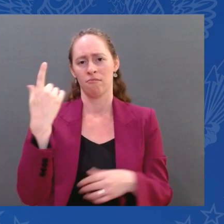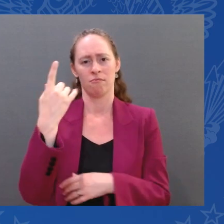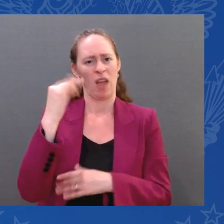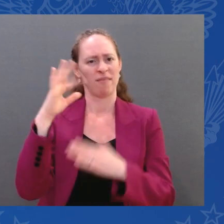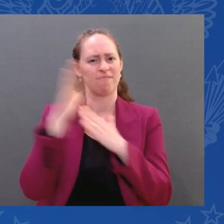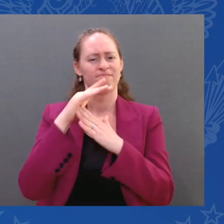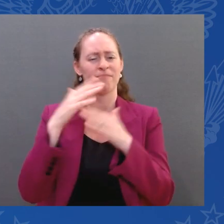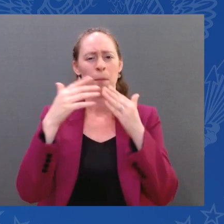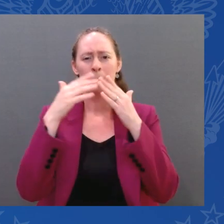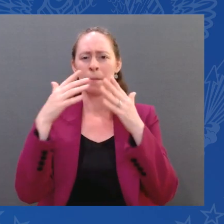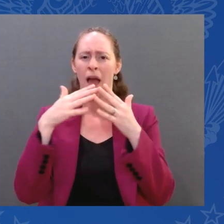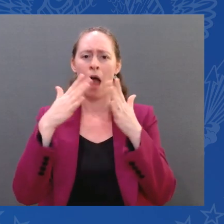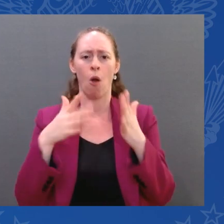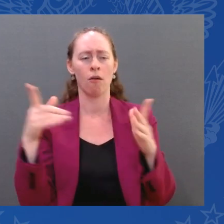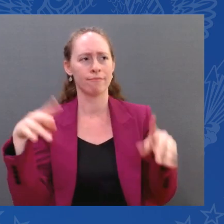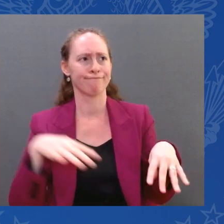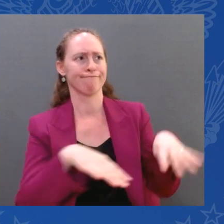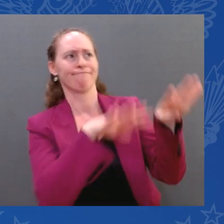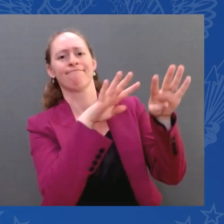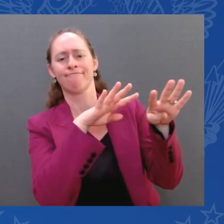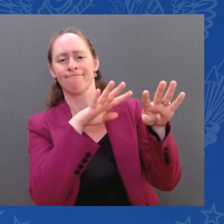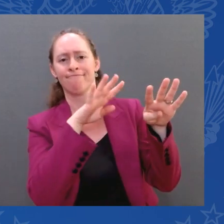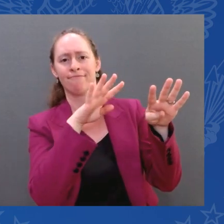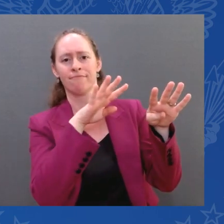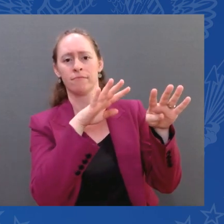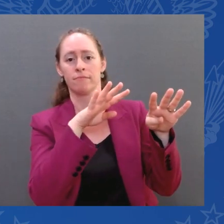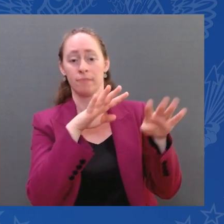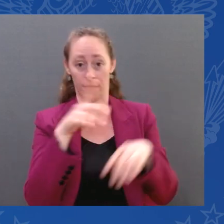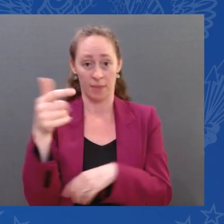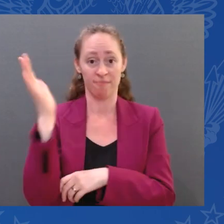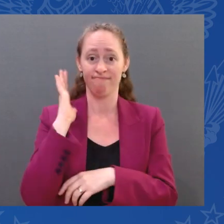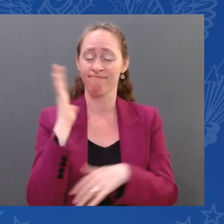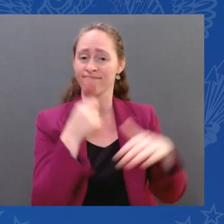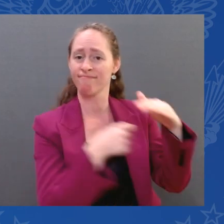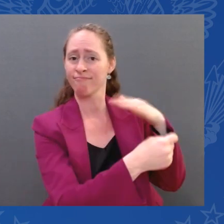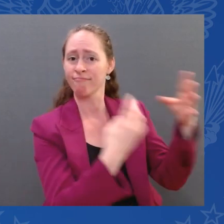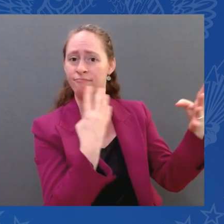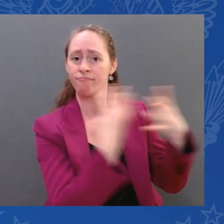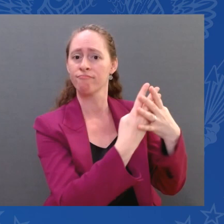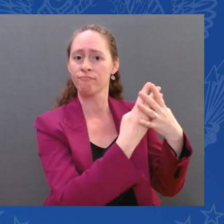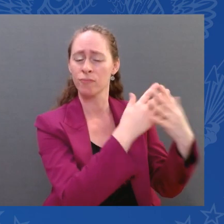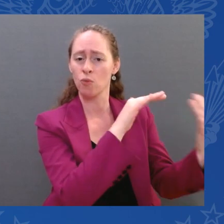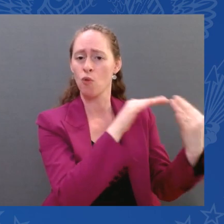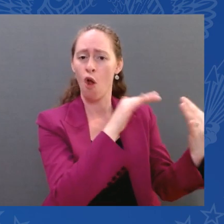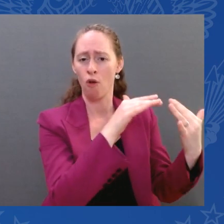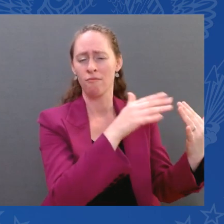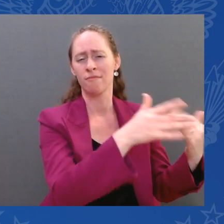as a prisoner in the war in Vietnam. A true public servant elected twice to the U.S. House of Representatives